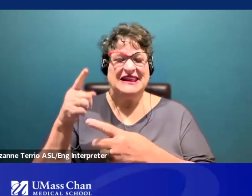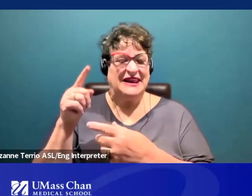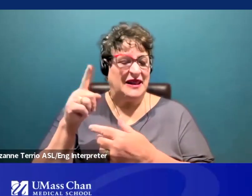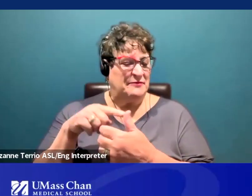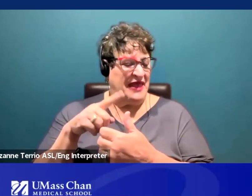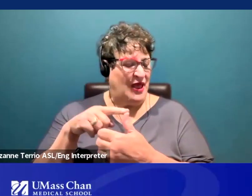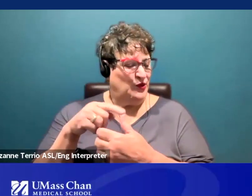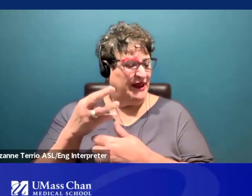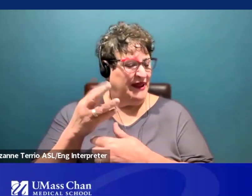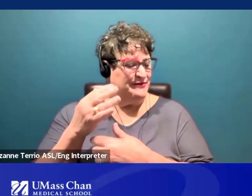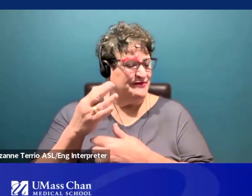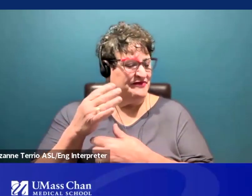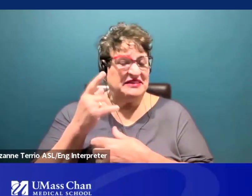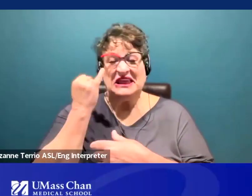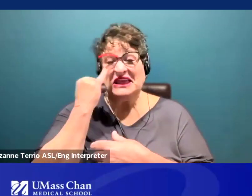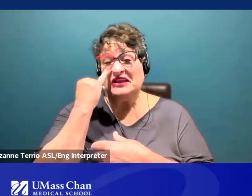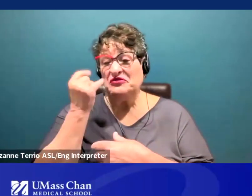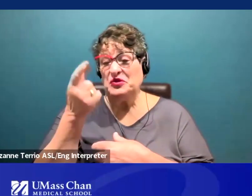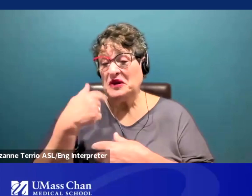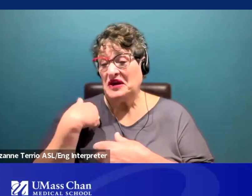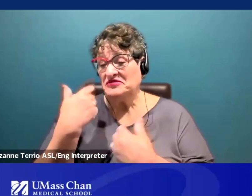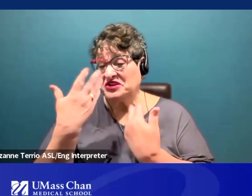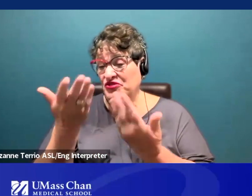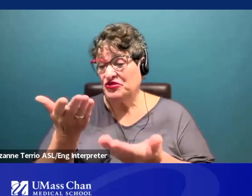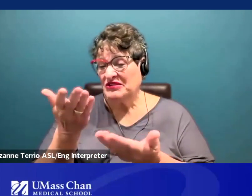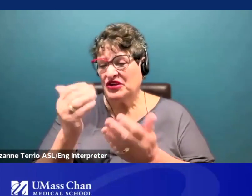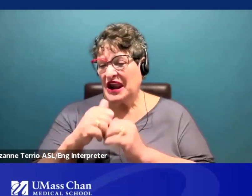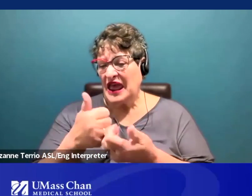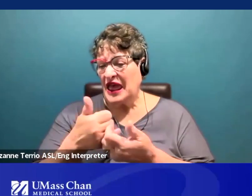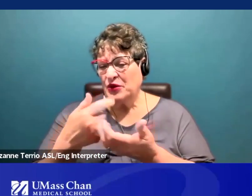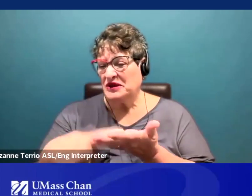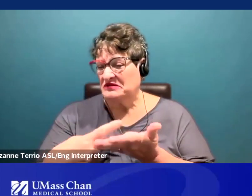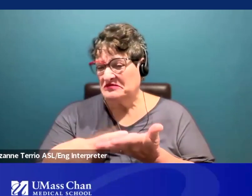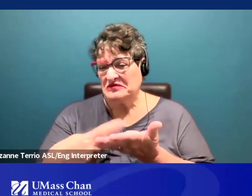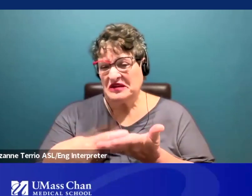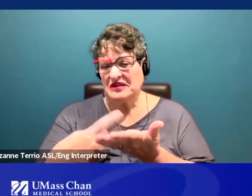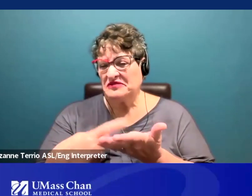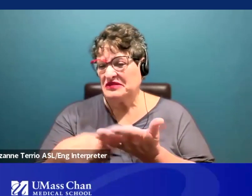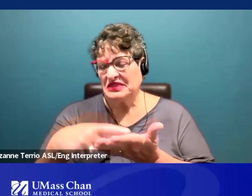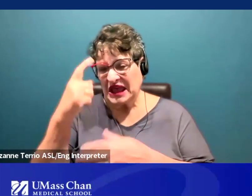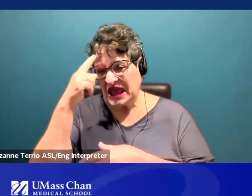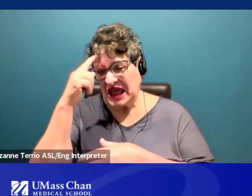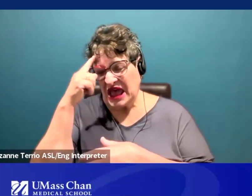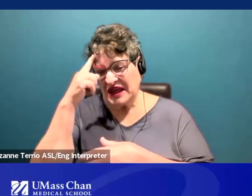any suggestion about how we address the cognitive disability when the person is a child subject to manipulation,